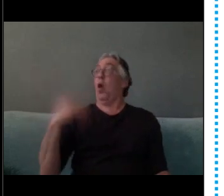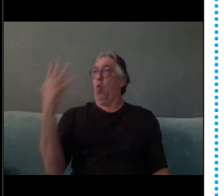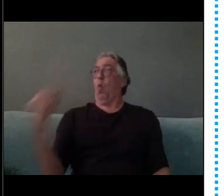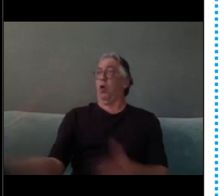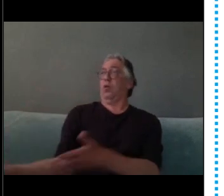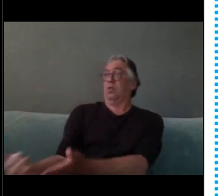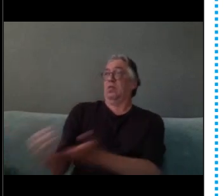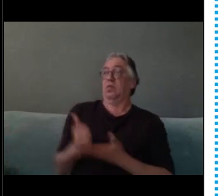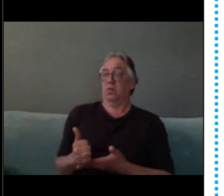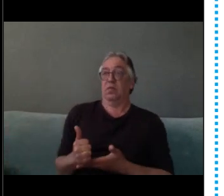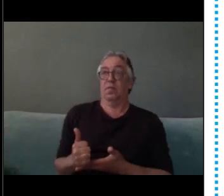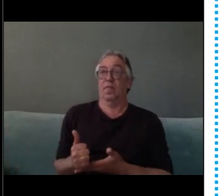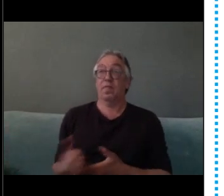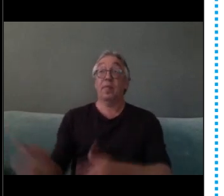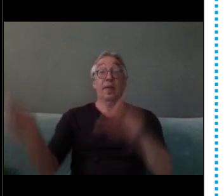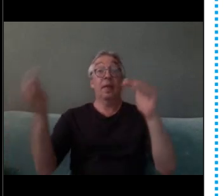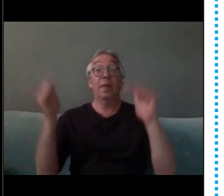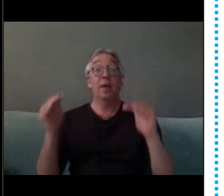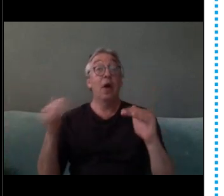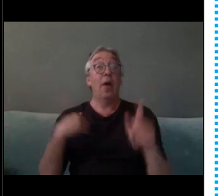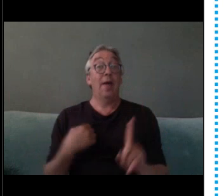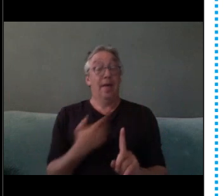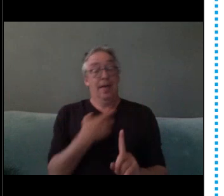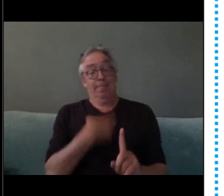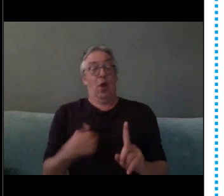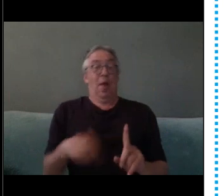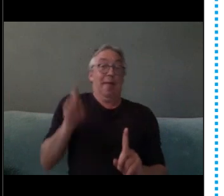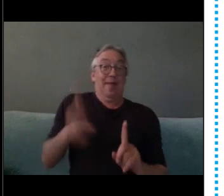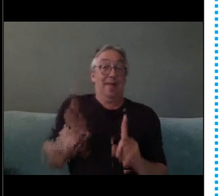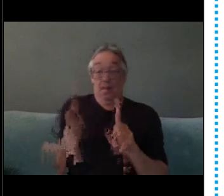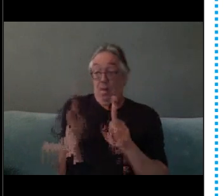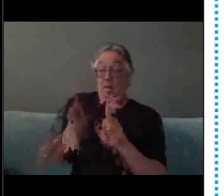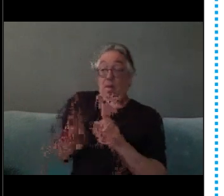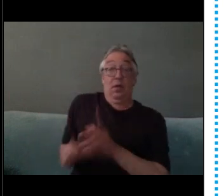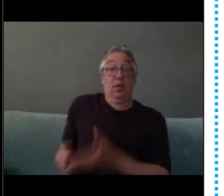So the final transport mode is sea and inland waterway.